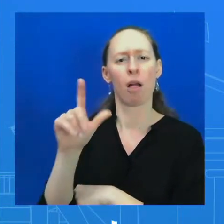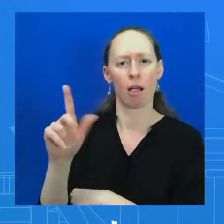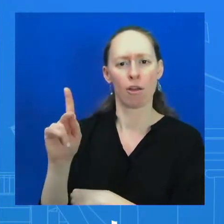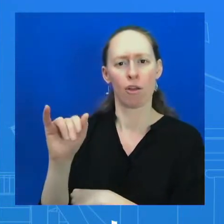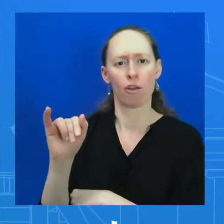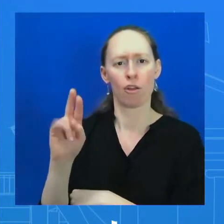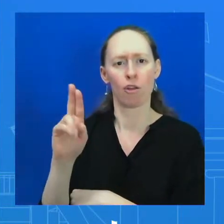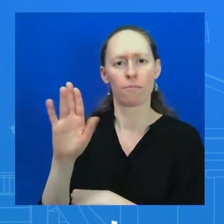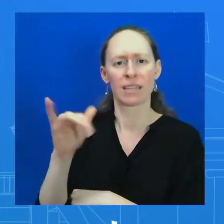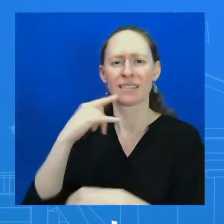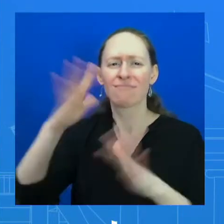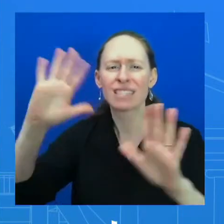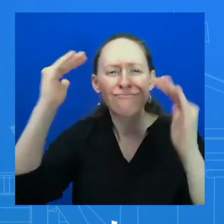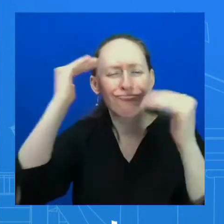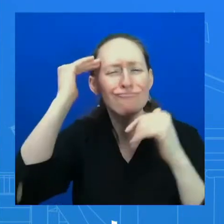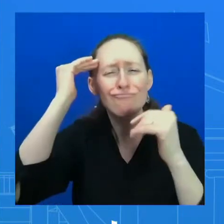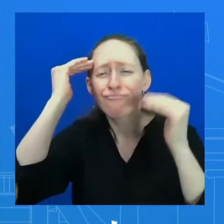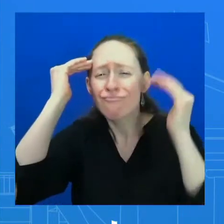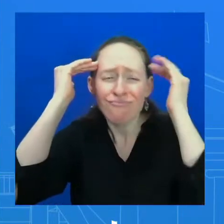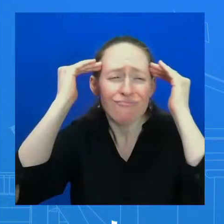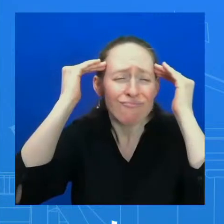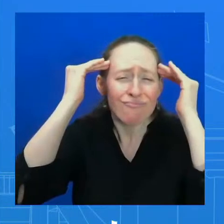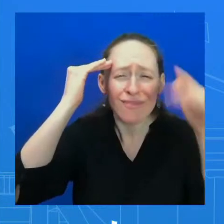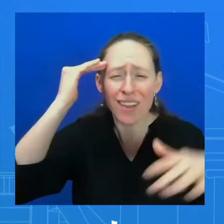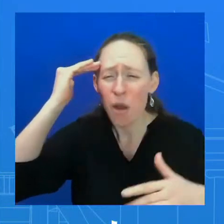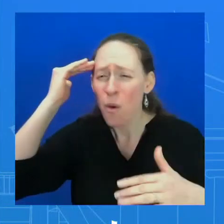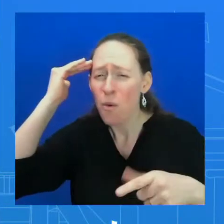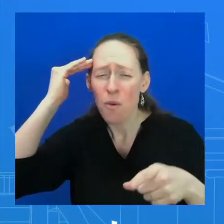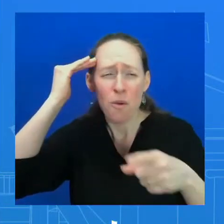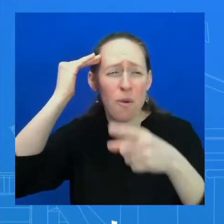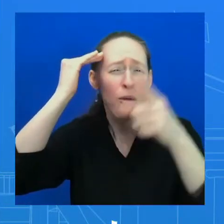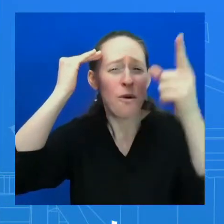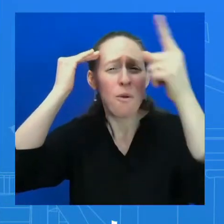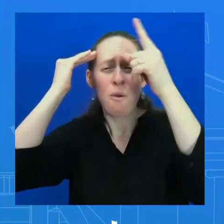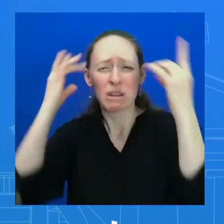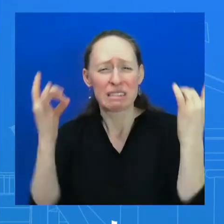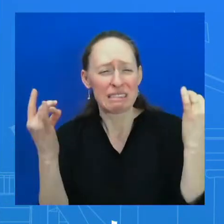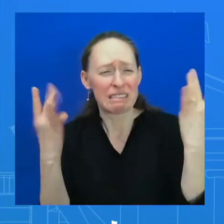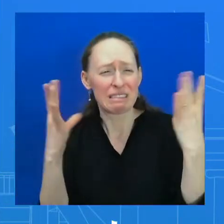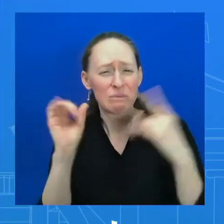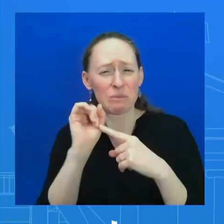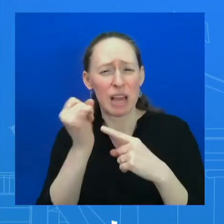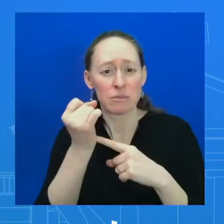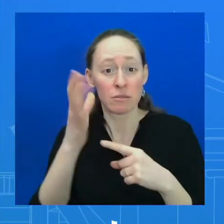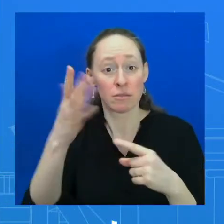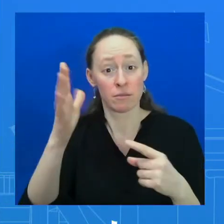how has the President made his outrage known about this to the Israelis? Ms. Jean-Pierre: I mean, I think the statement that he put out was pretty clear.